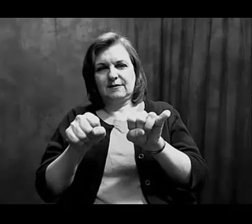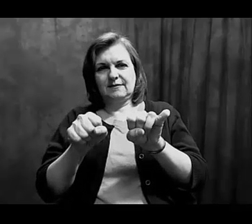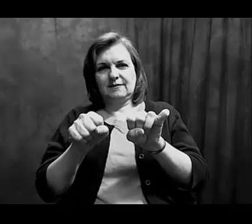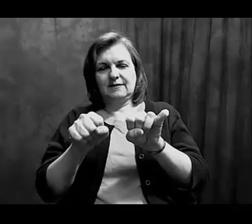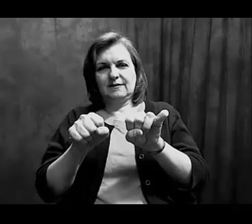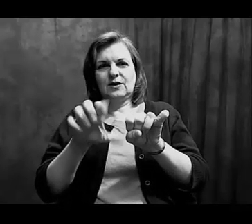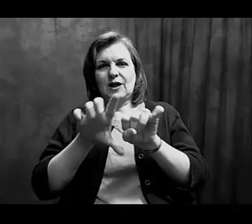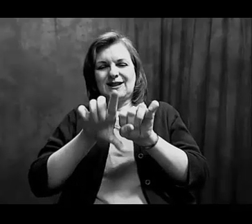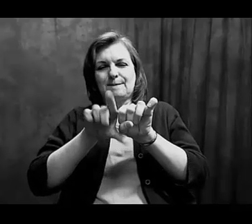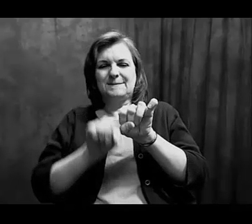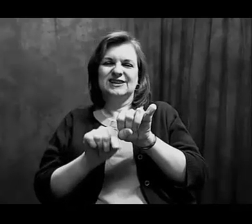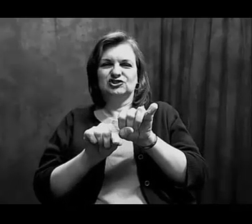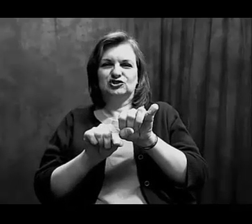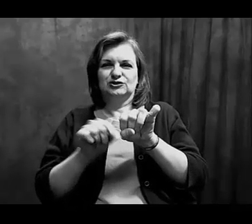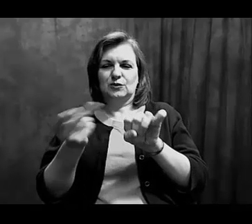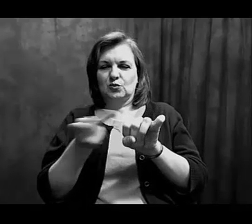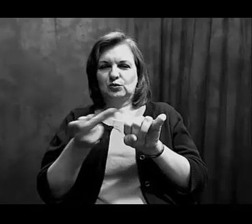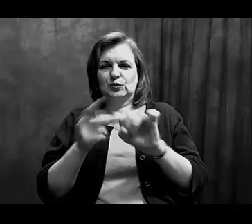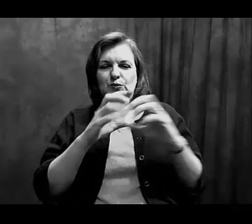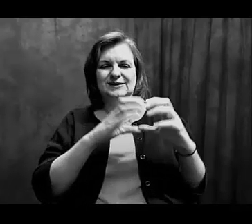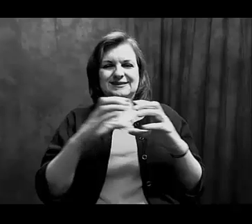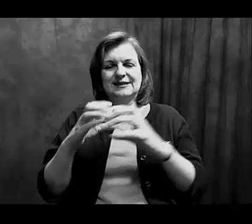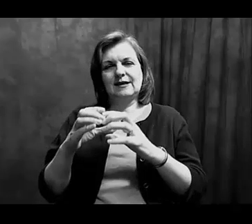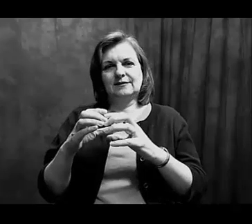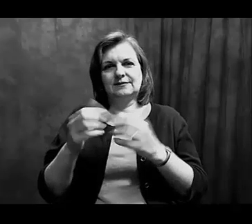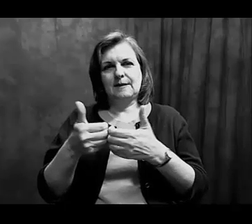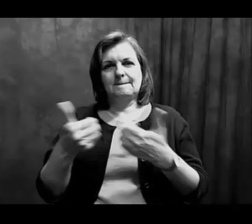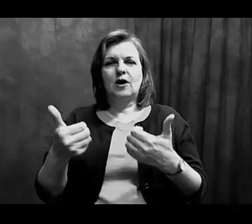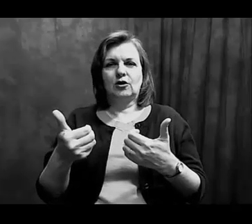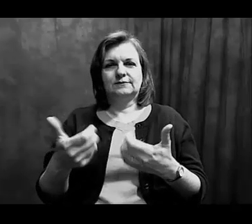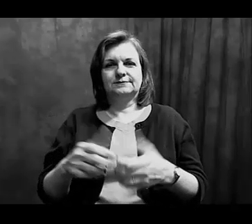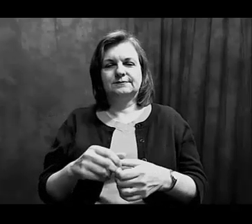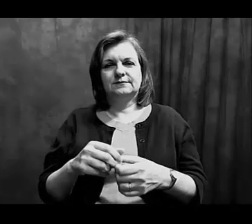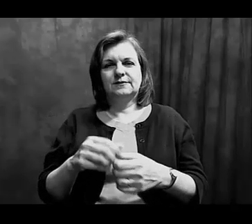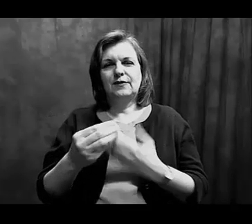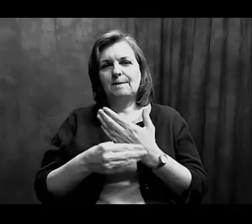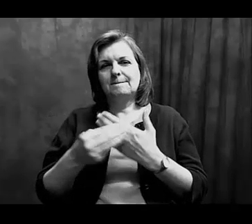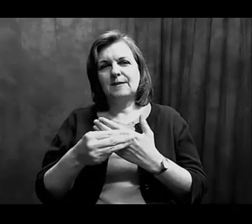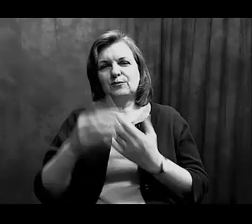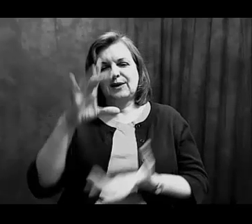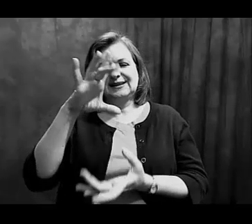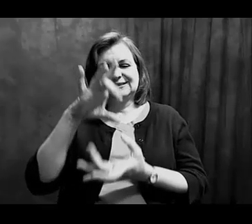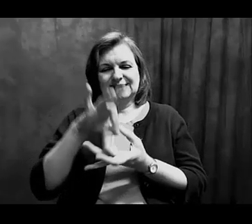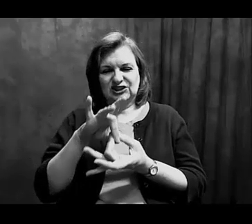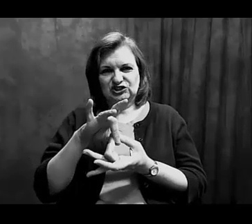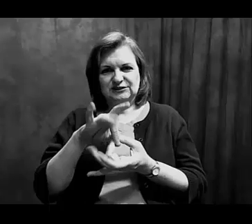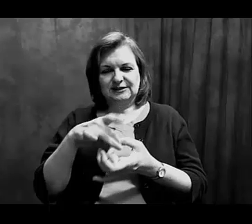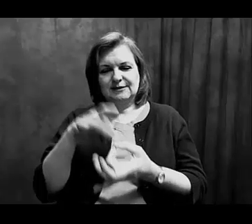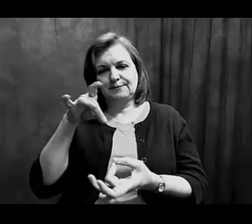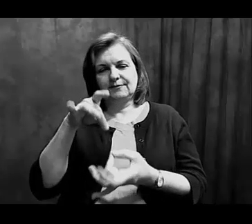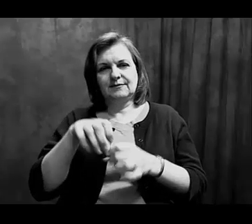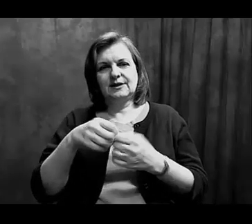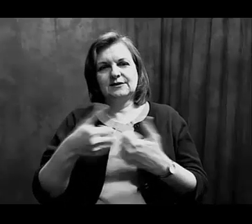pinch these two cells apart as the plasma membrane touches in the middle